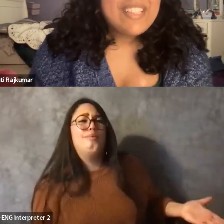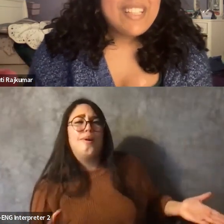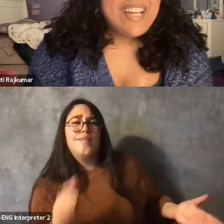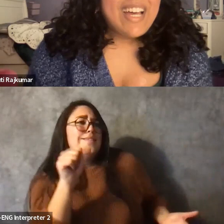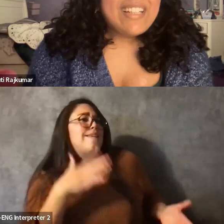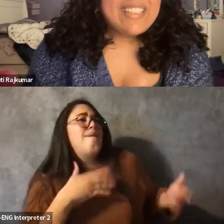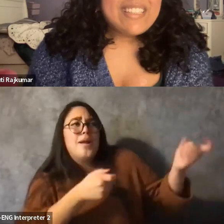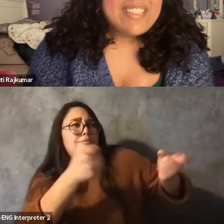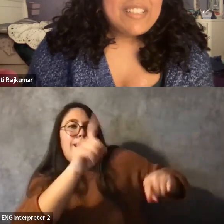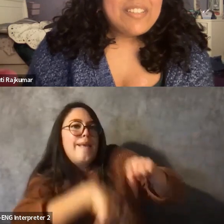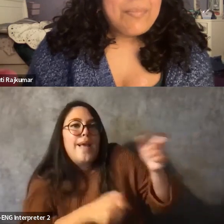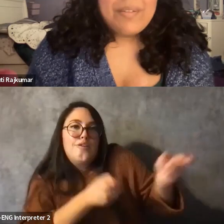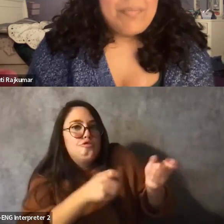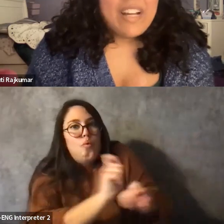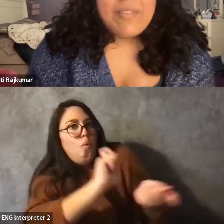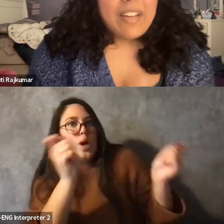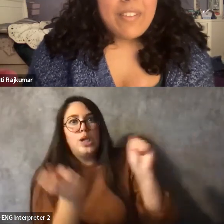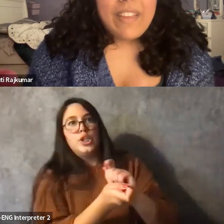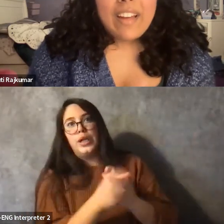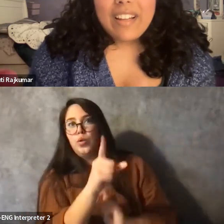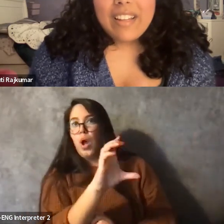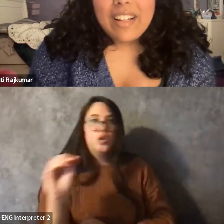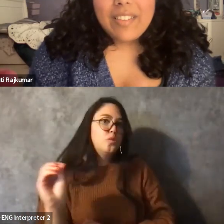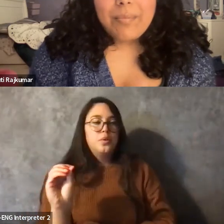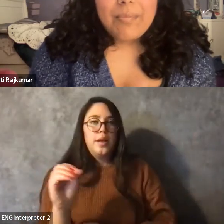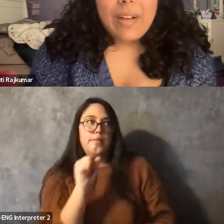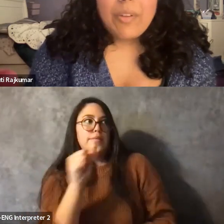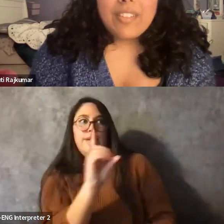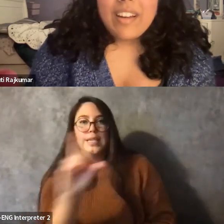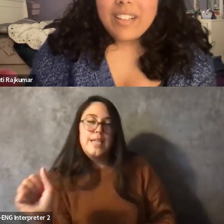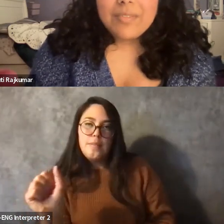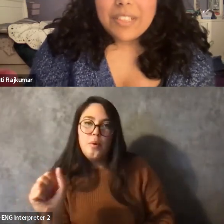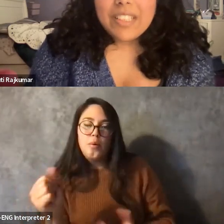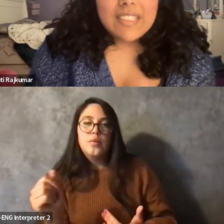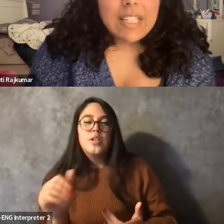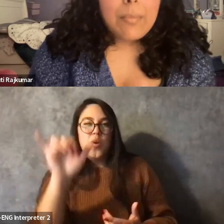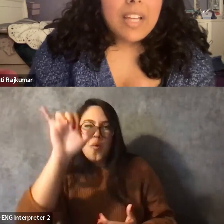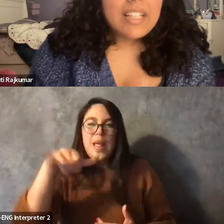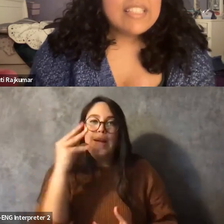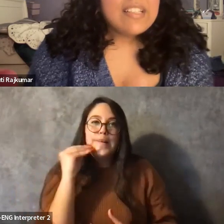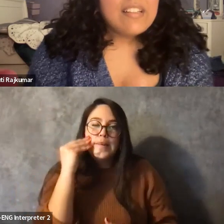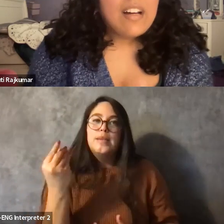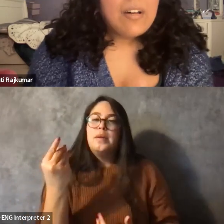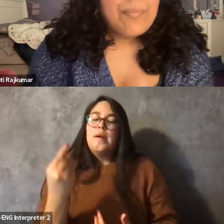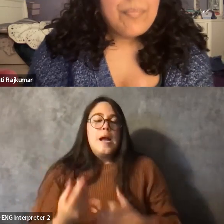But I felt that, and I held onto that for years, and I'm glad I did,